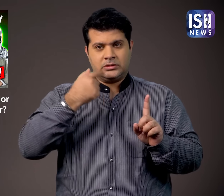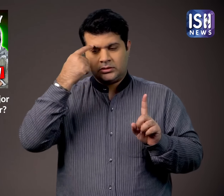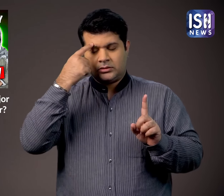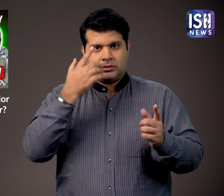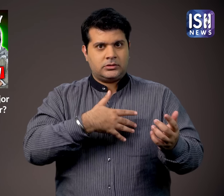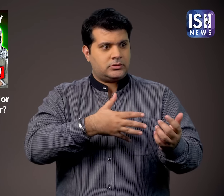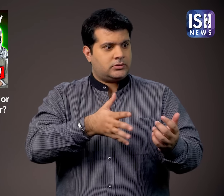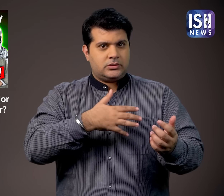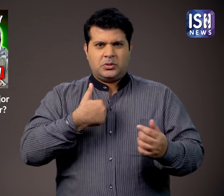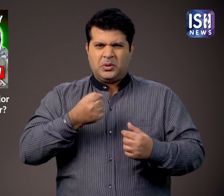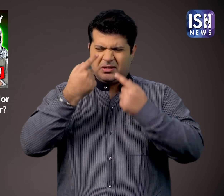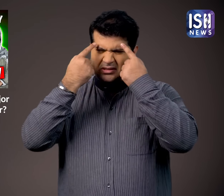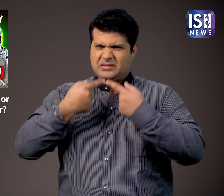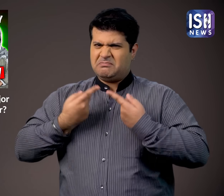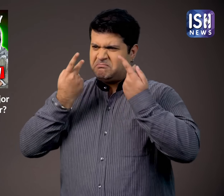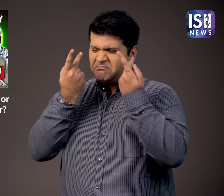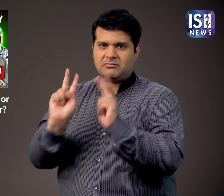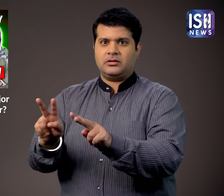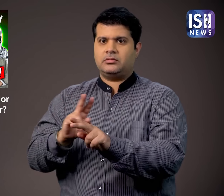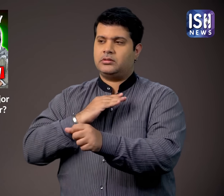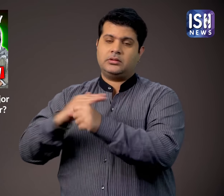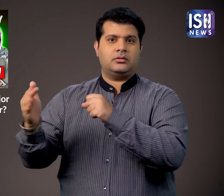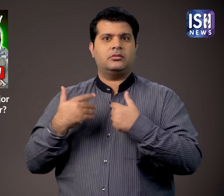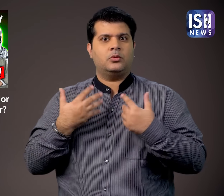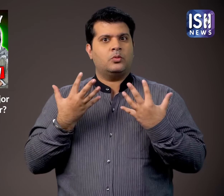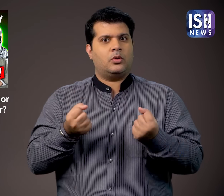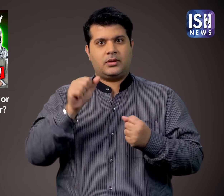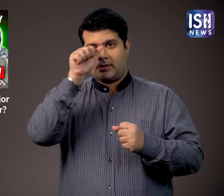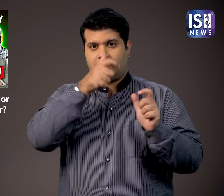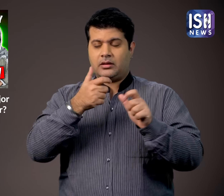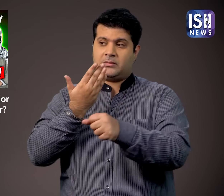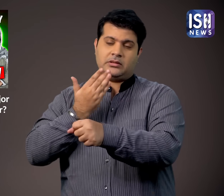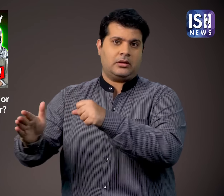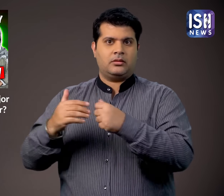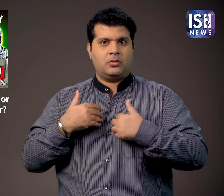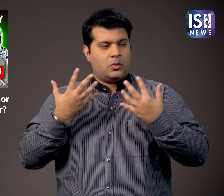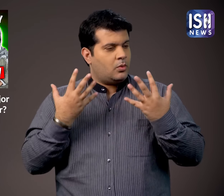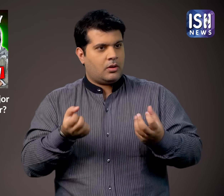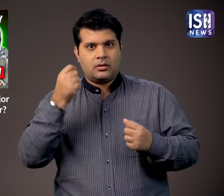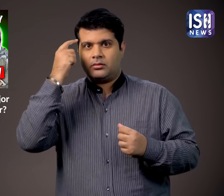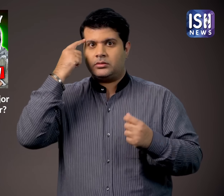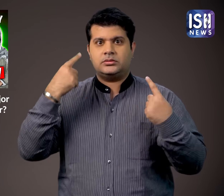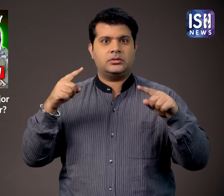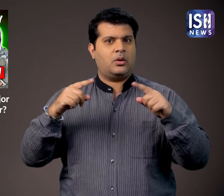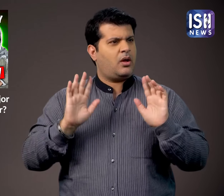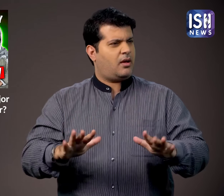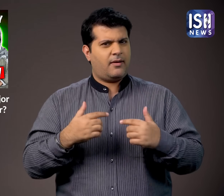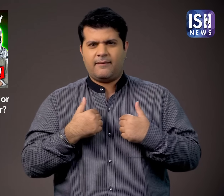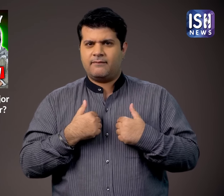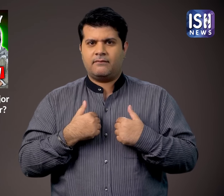and that he wanted to take revenge for his brother’s death at the hands of the Indian Army.